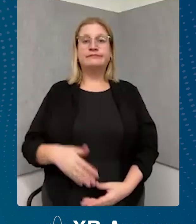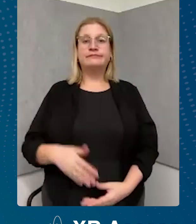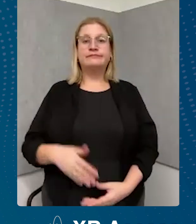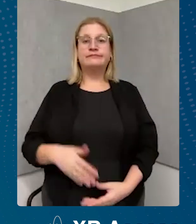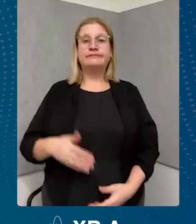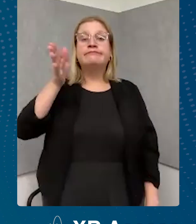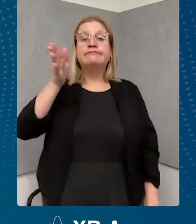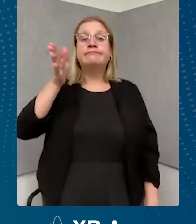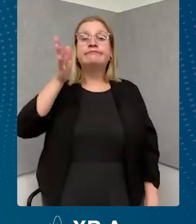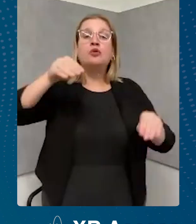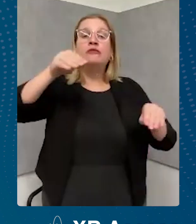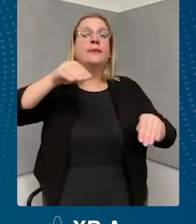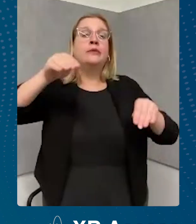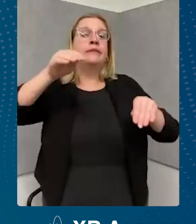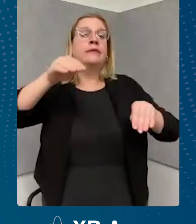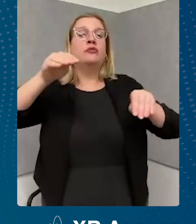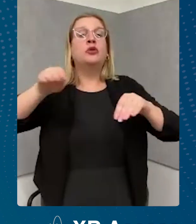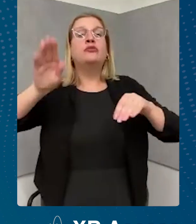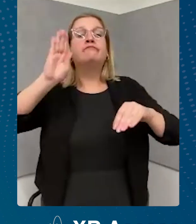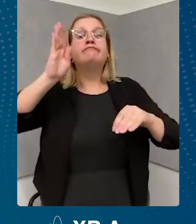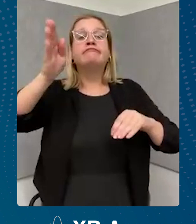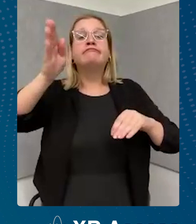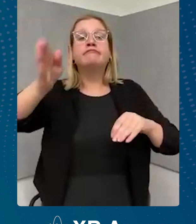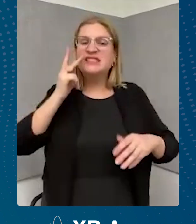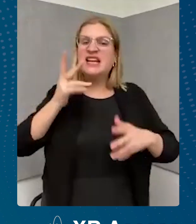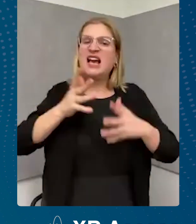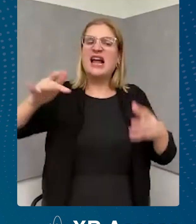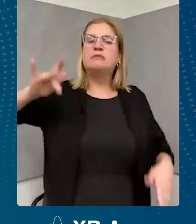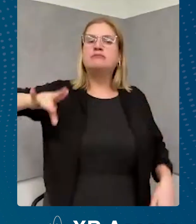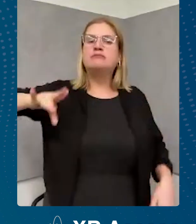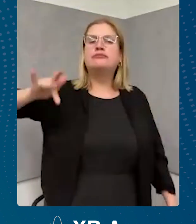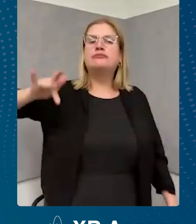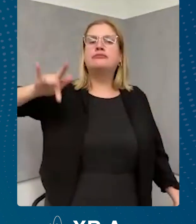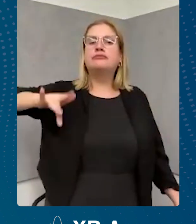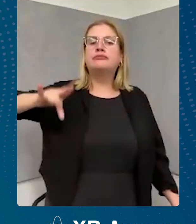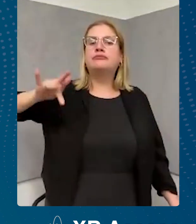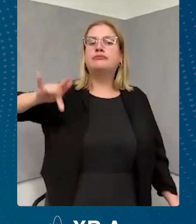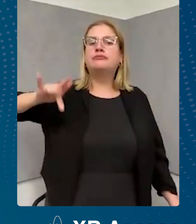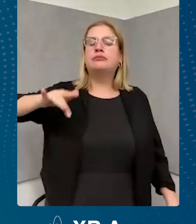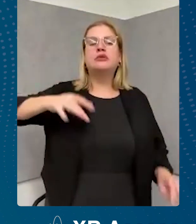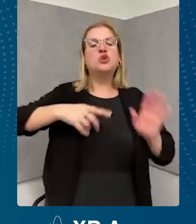As you can see, there's a lot of constant tapping. I'll showcase how we have continuous movement